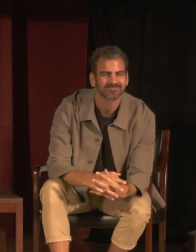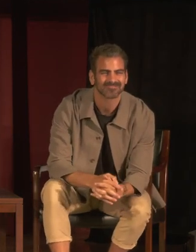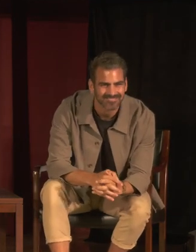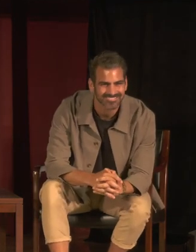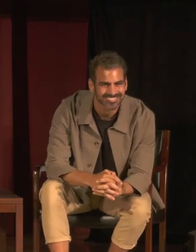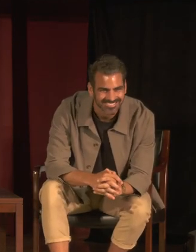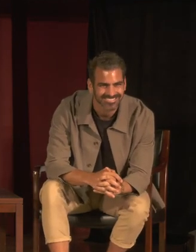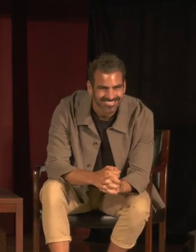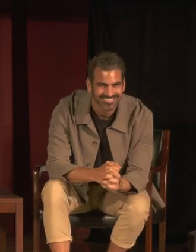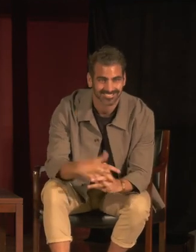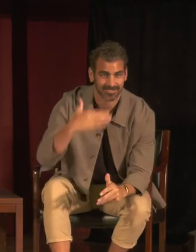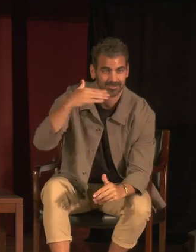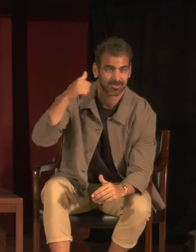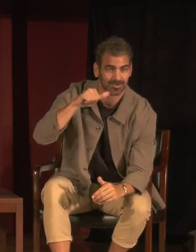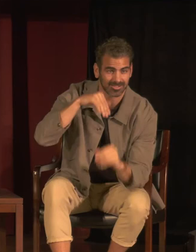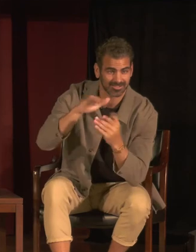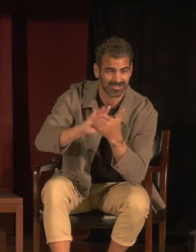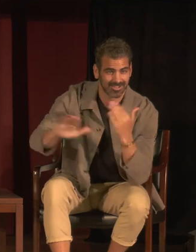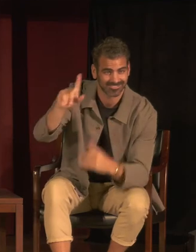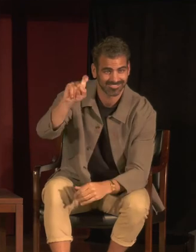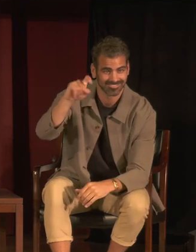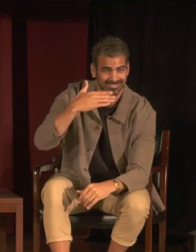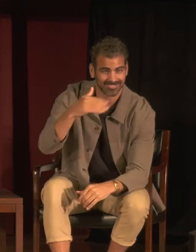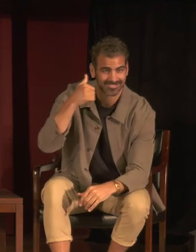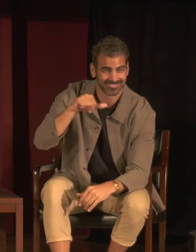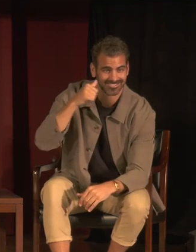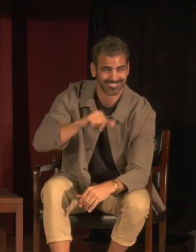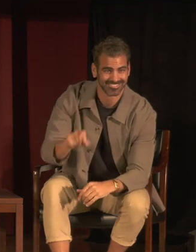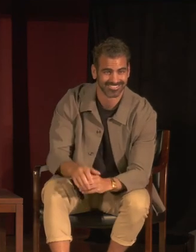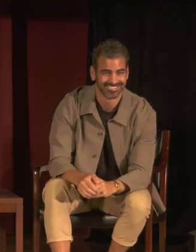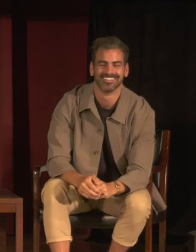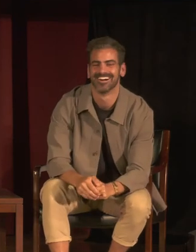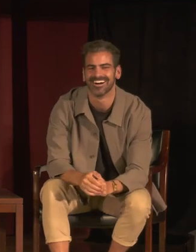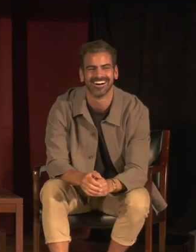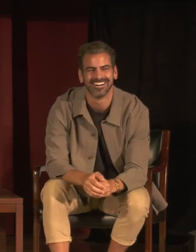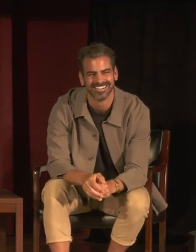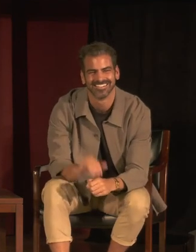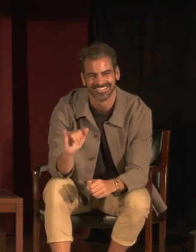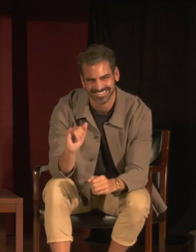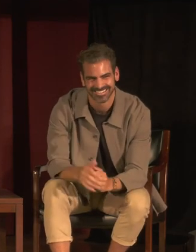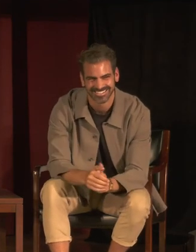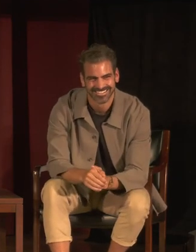I know your mother from college. Oh, was she a good girl in college? And all people fell in love